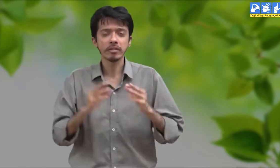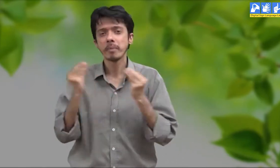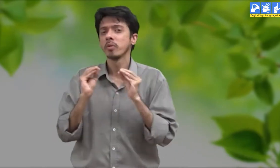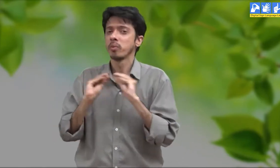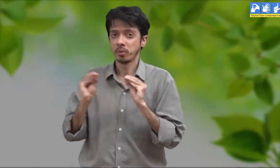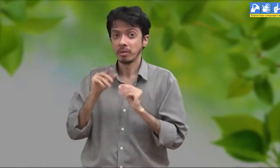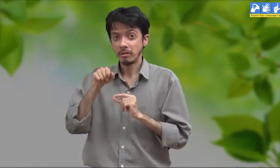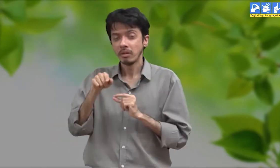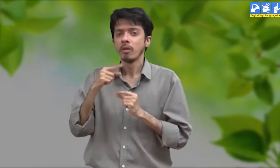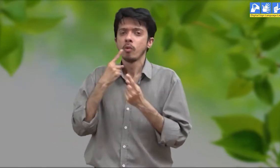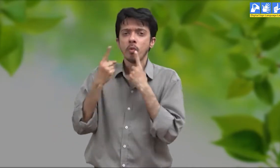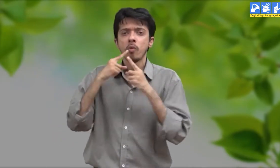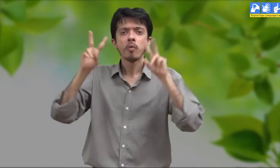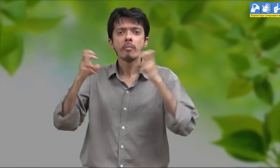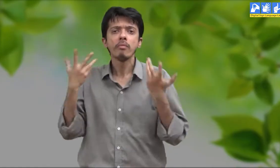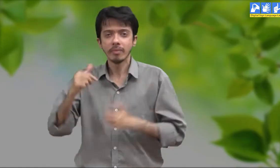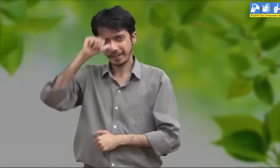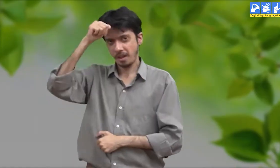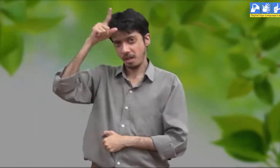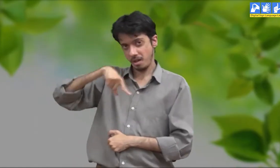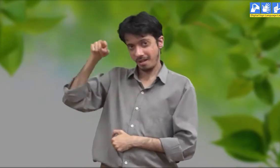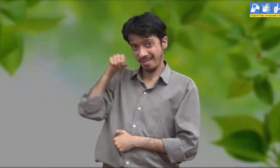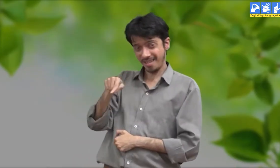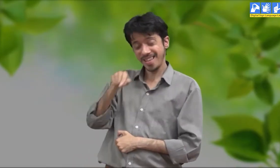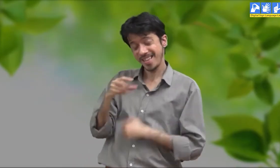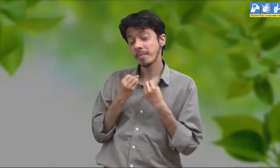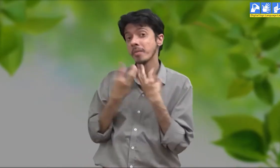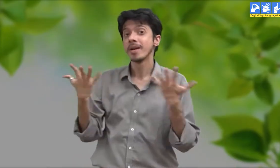countries are implementing this system in their countries and some are not. Here we are talking